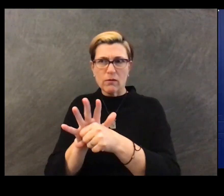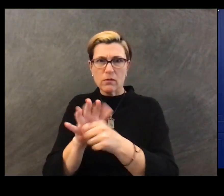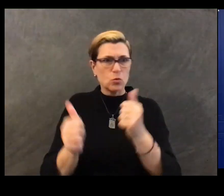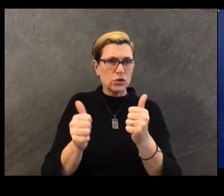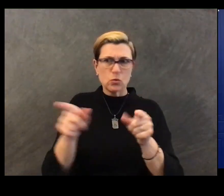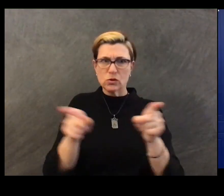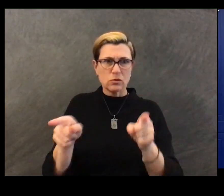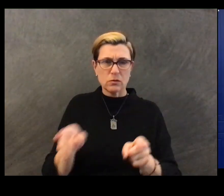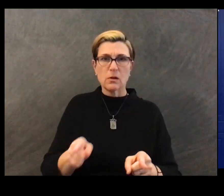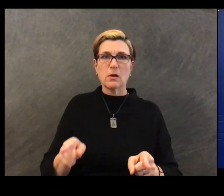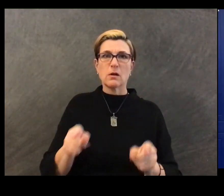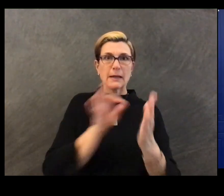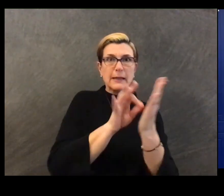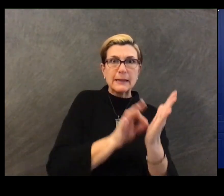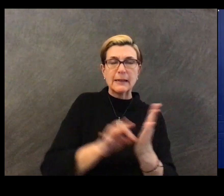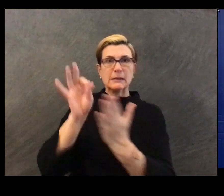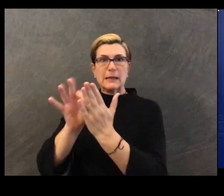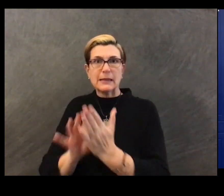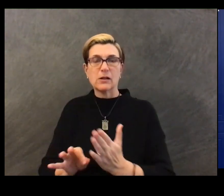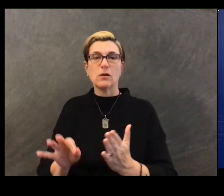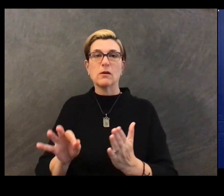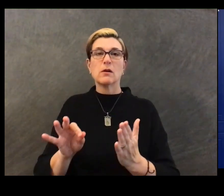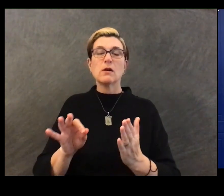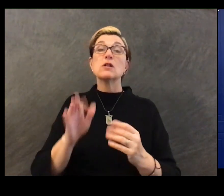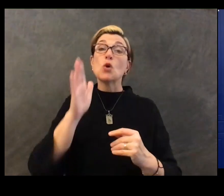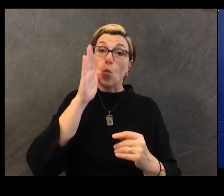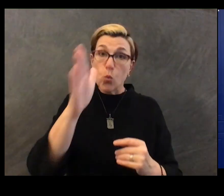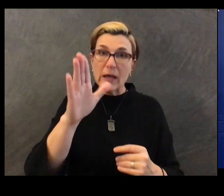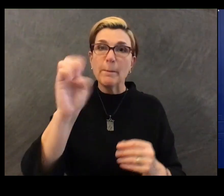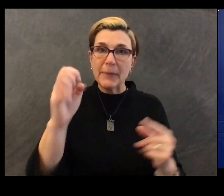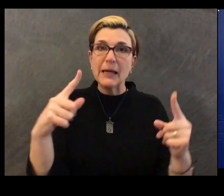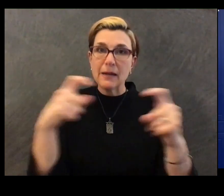it's more difficult doesn't mean it'd be more impossible doesn't mean it's going